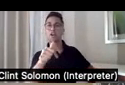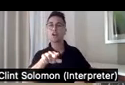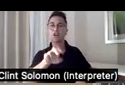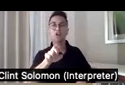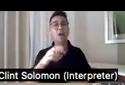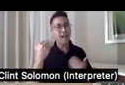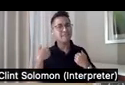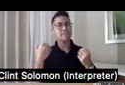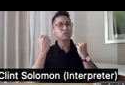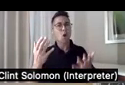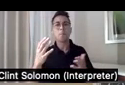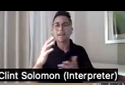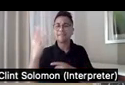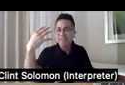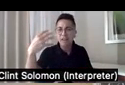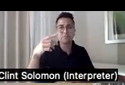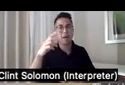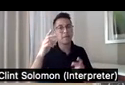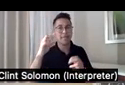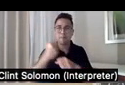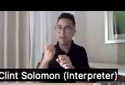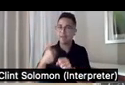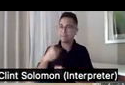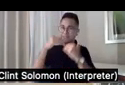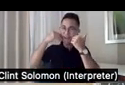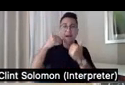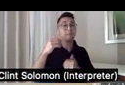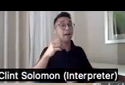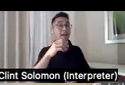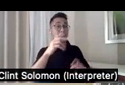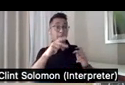people are so well-meaning but they lean forward with the option they know the child